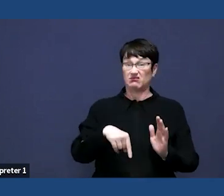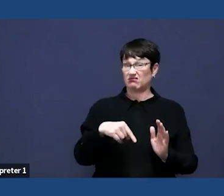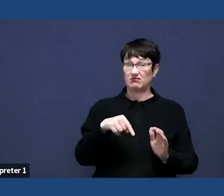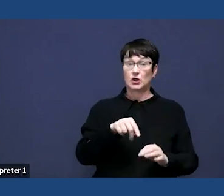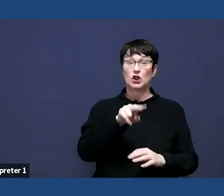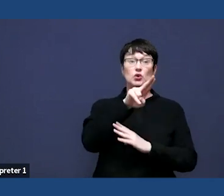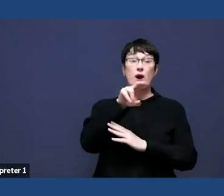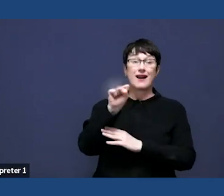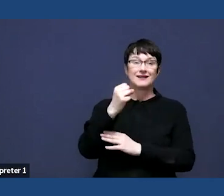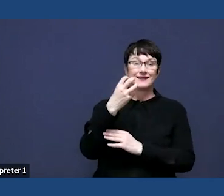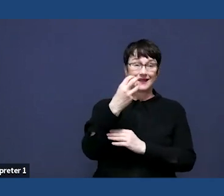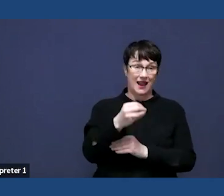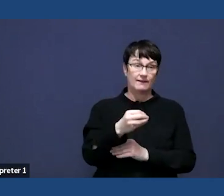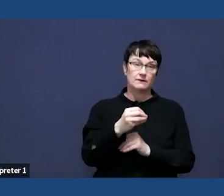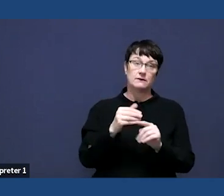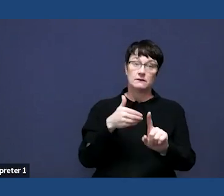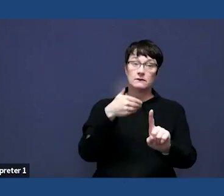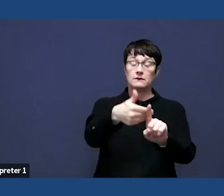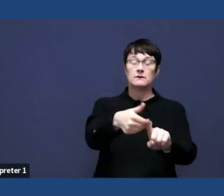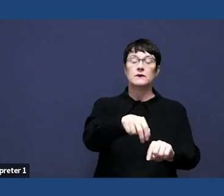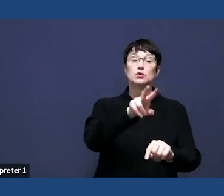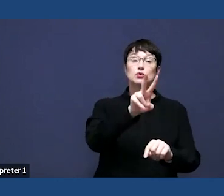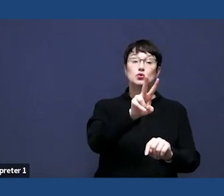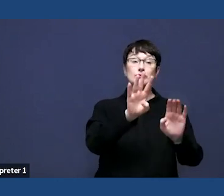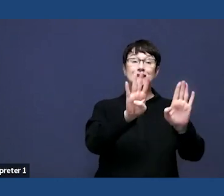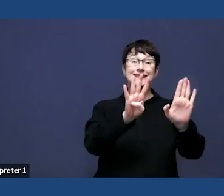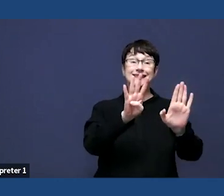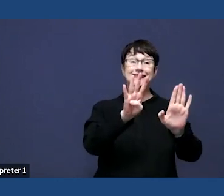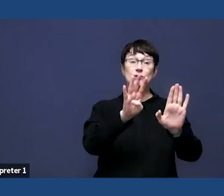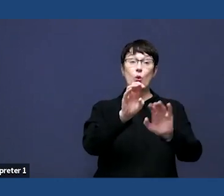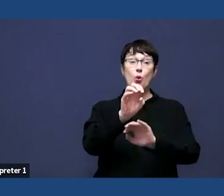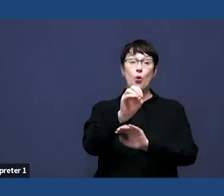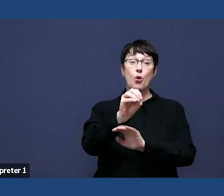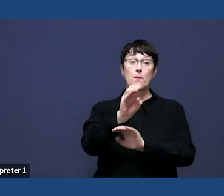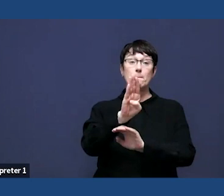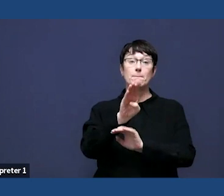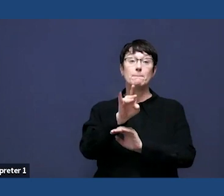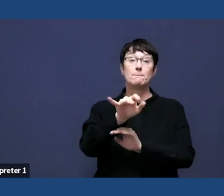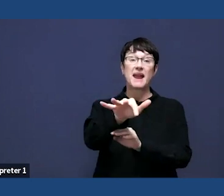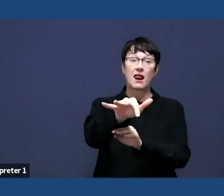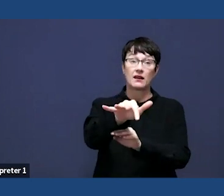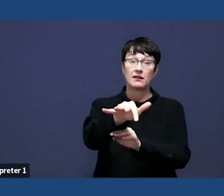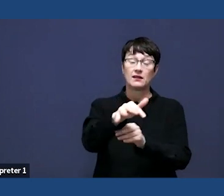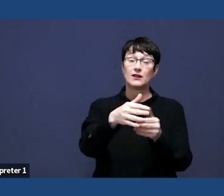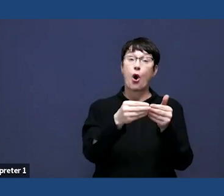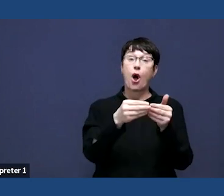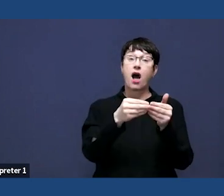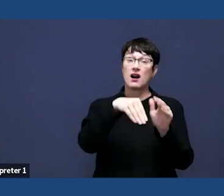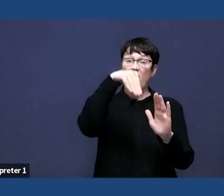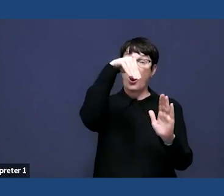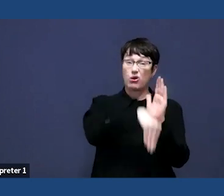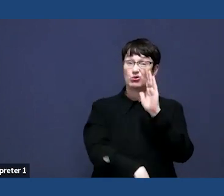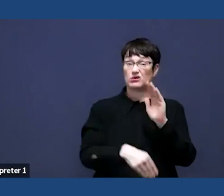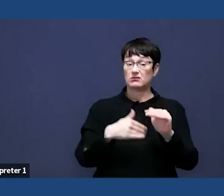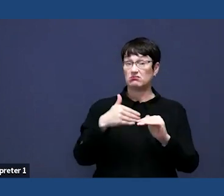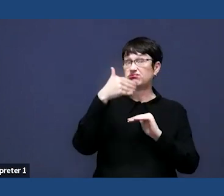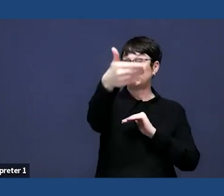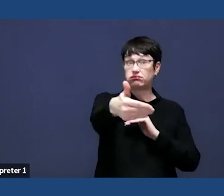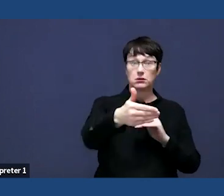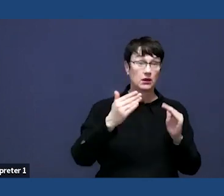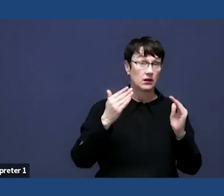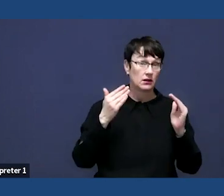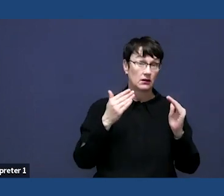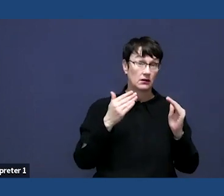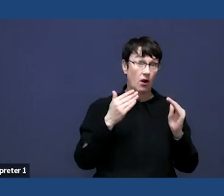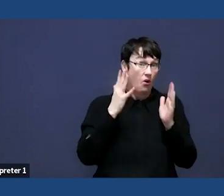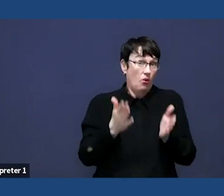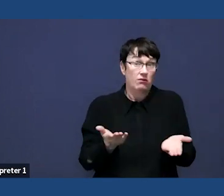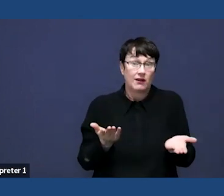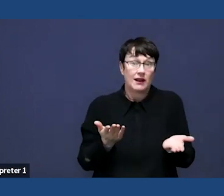There's a massive crisis, need for employers to recognize that a large share of their employees